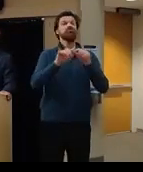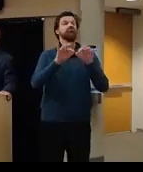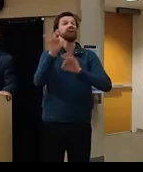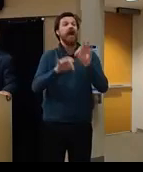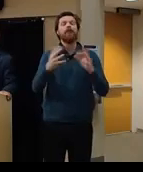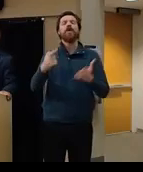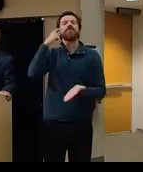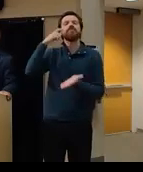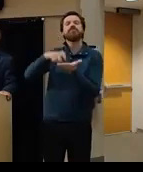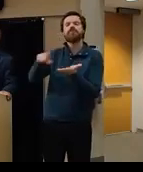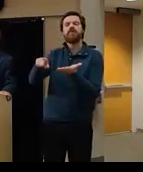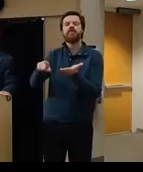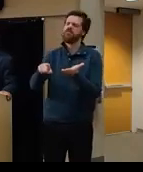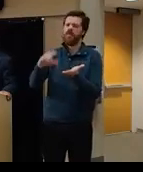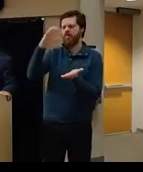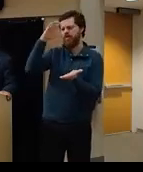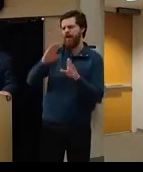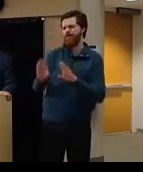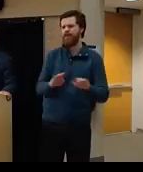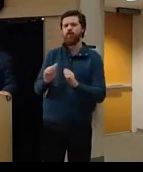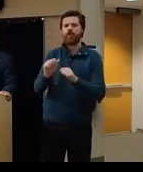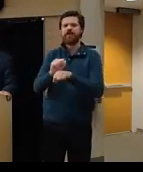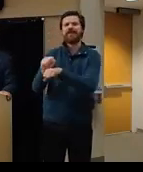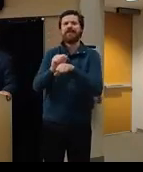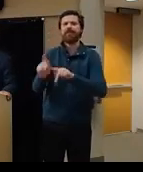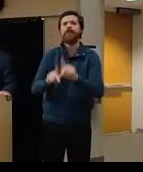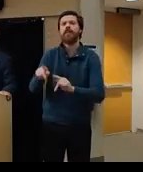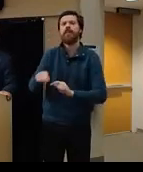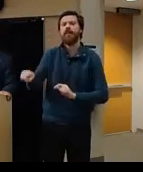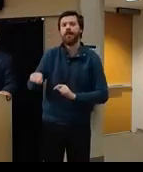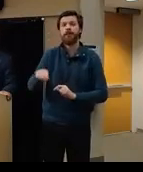he saw as abnormal behavior and enslaved people and drap Dom Mania was literally the flight from